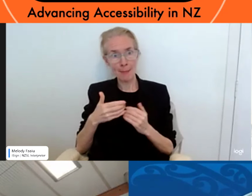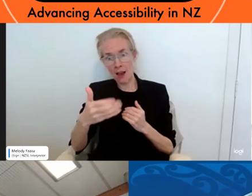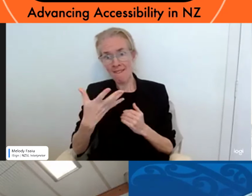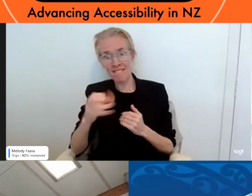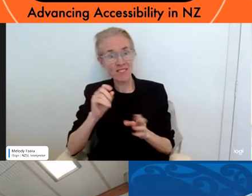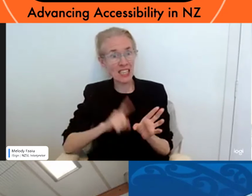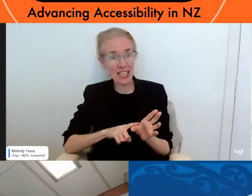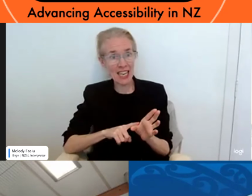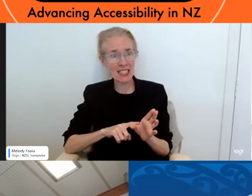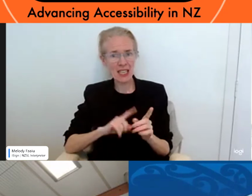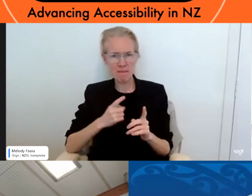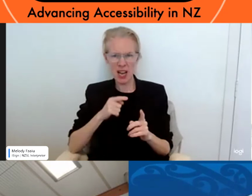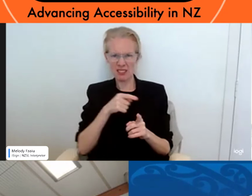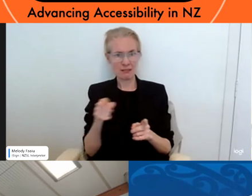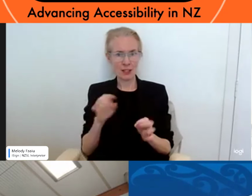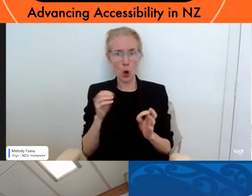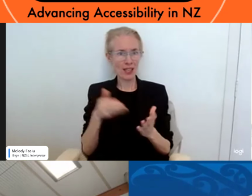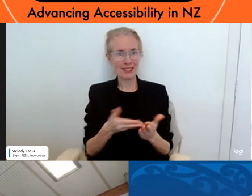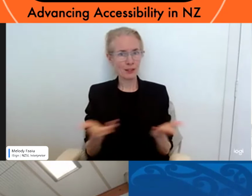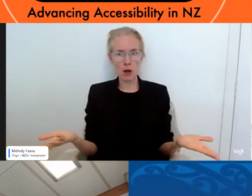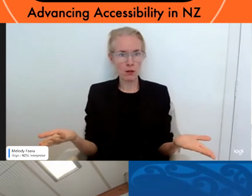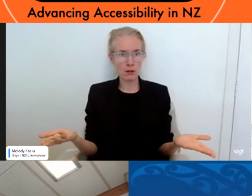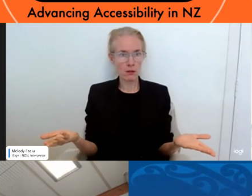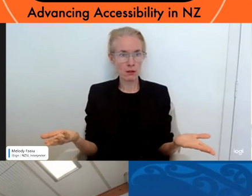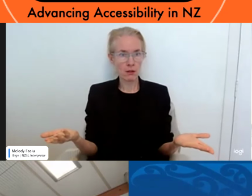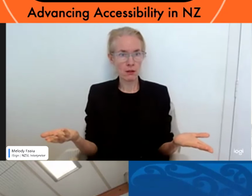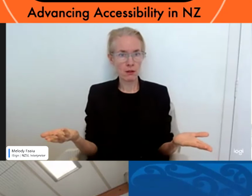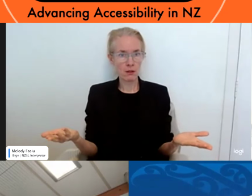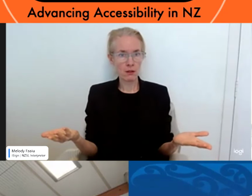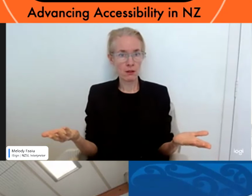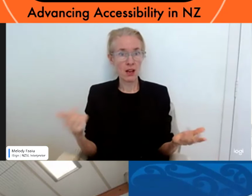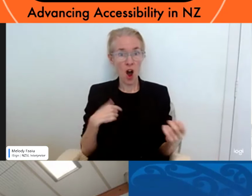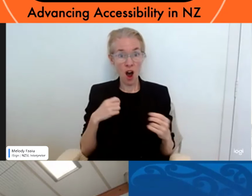will need a complete retrofit, which is going to cost a fortune